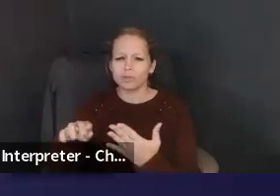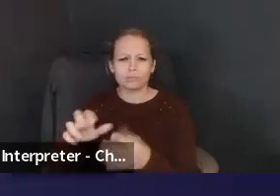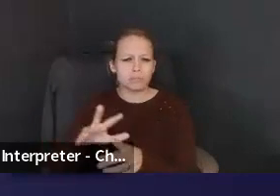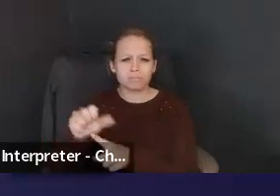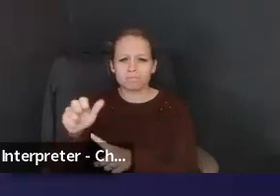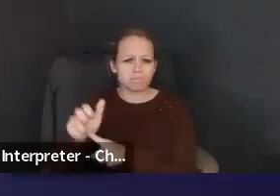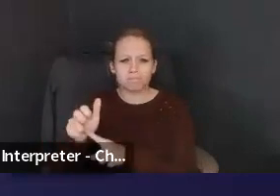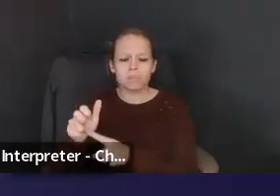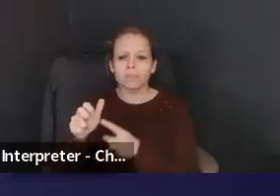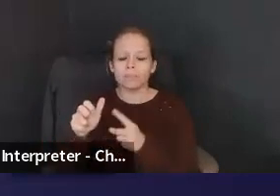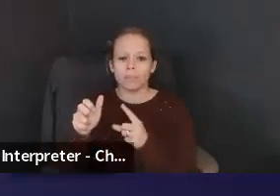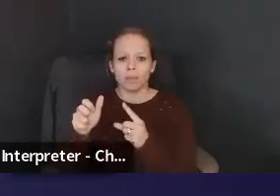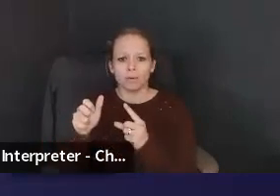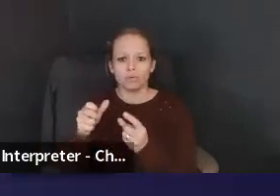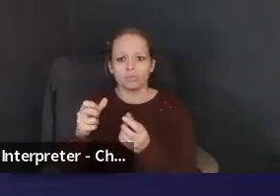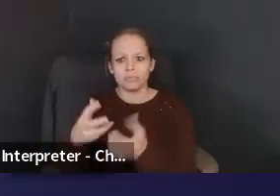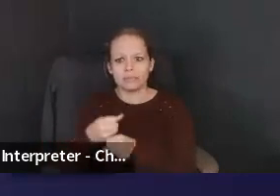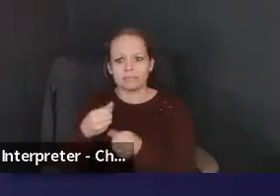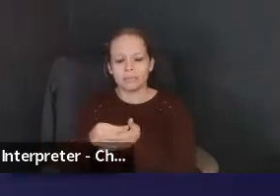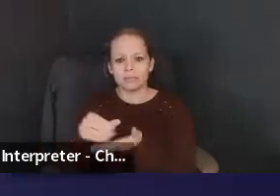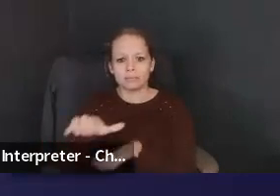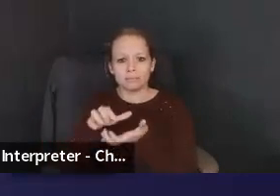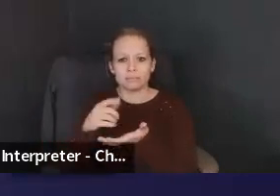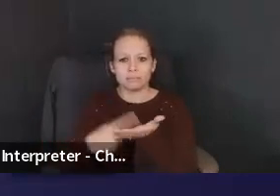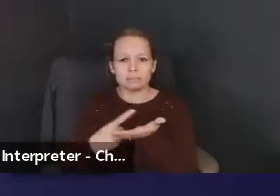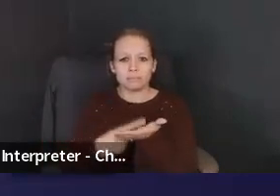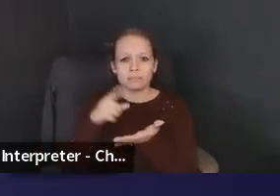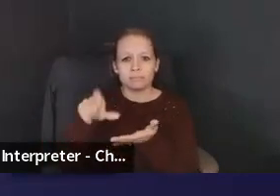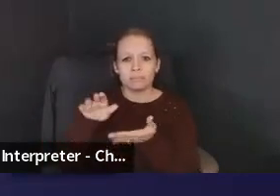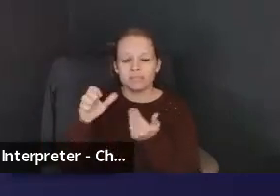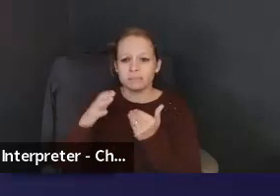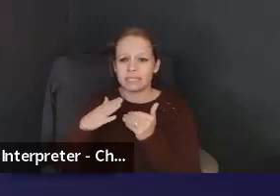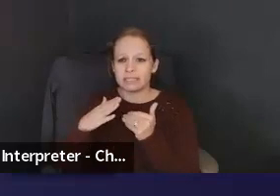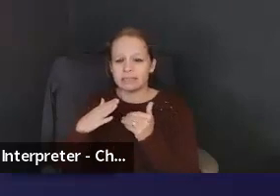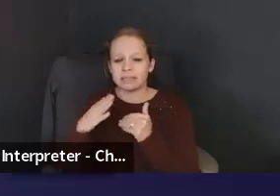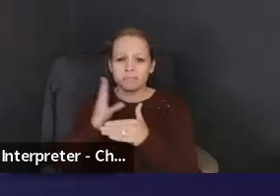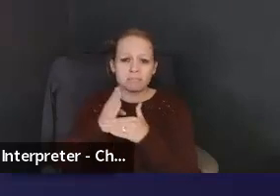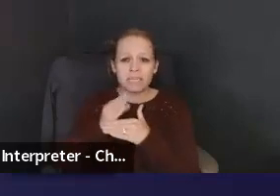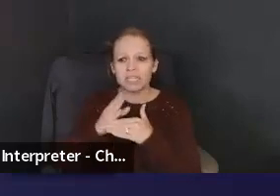to get funded. Some federal agencies, your scores have to be in the mid to high 90s out of a 100 to